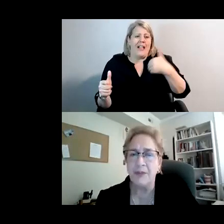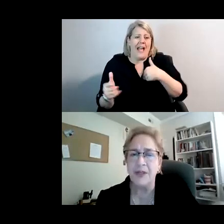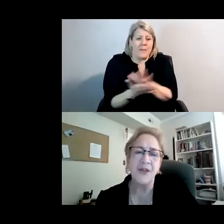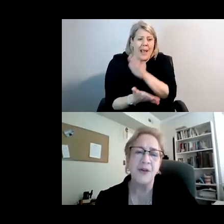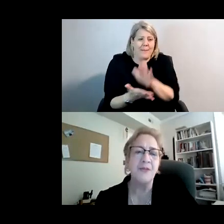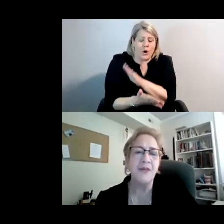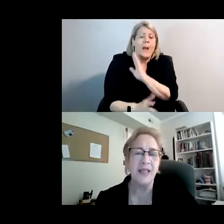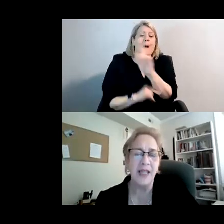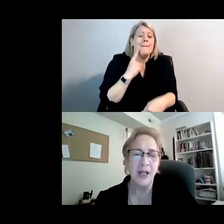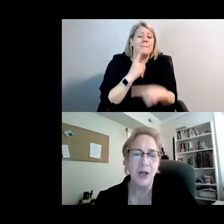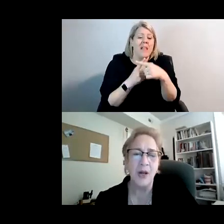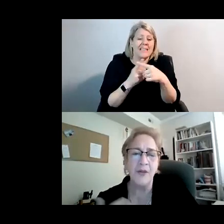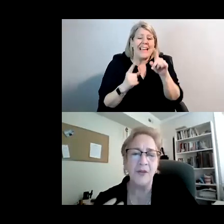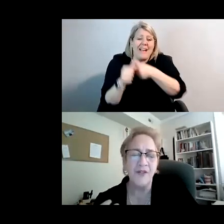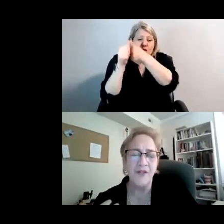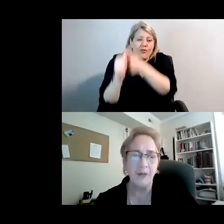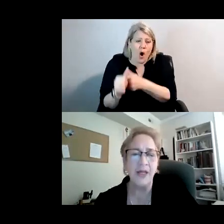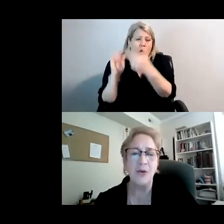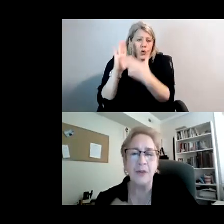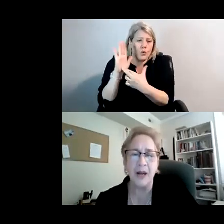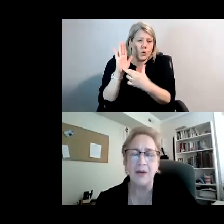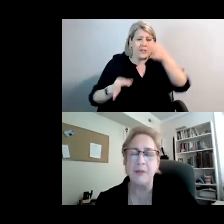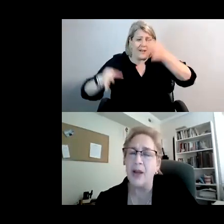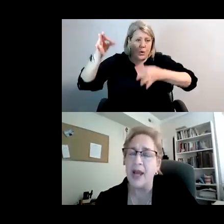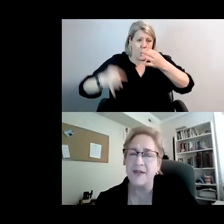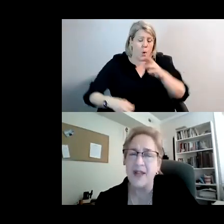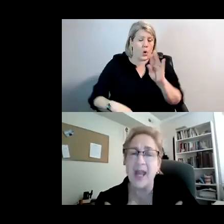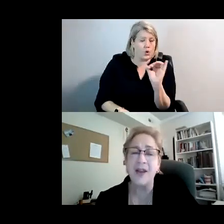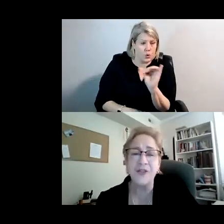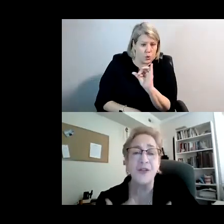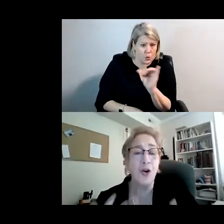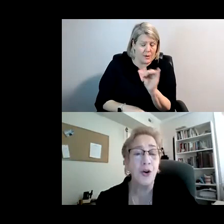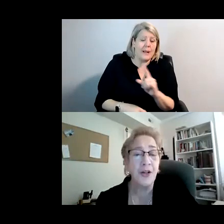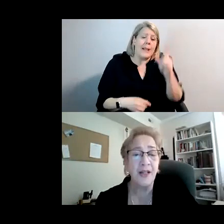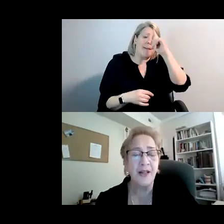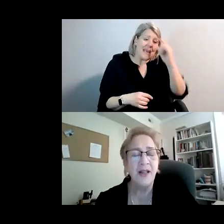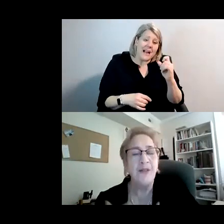because ultimately while a family or parent may act as the guardian,